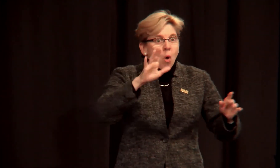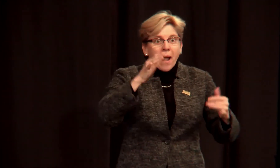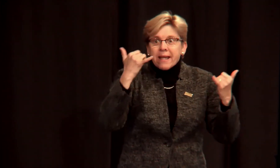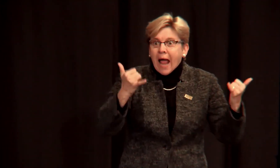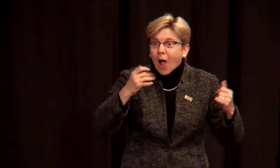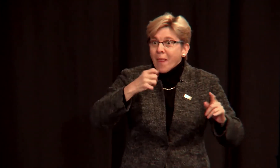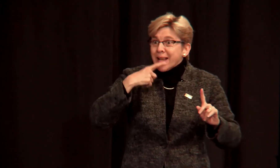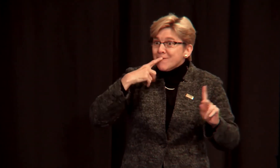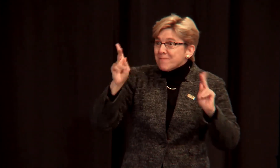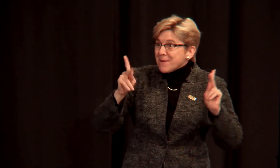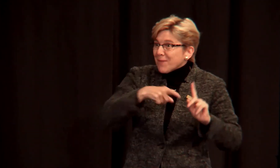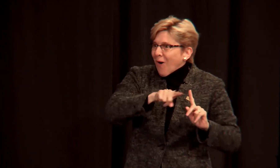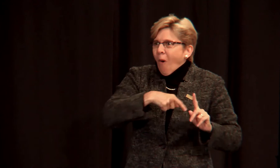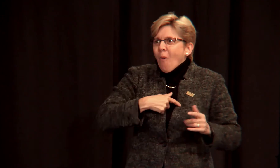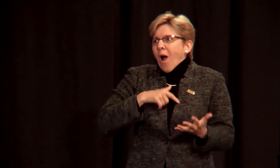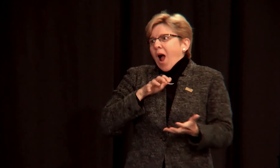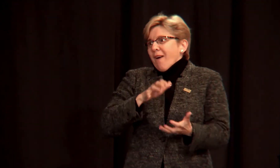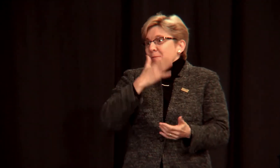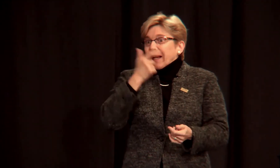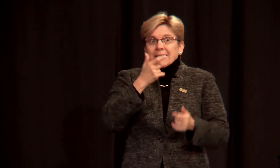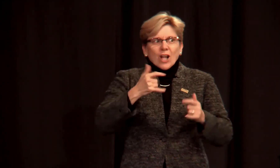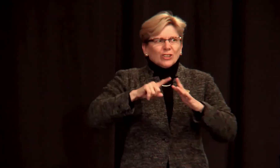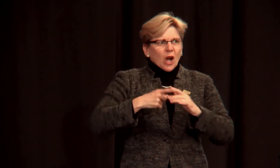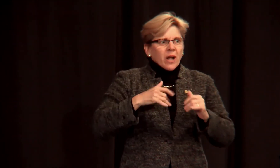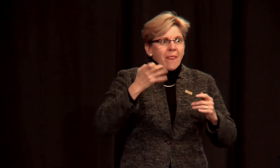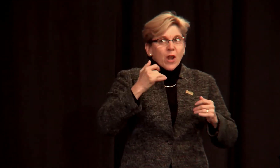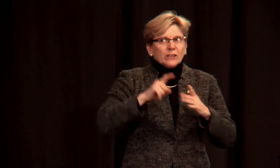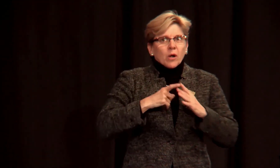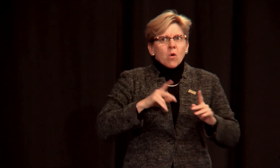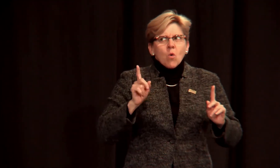Who can actually pick up somebody waving to them in their peripheral vision?